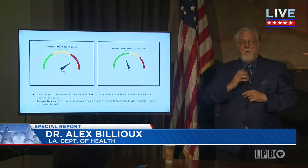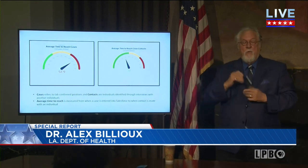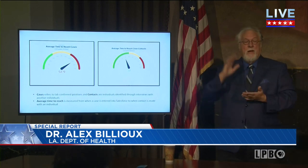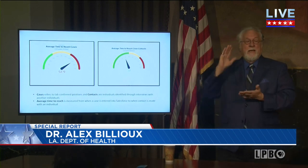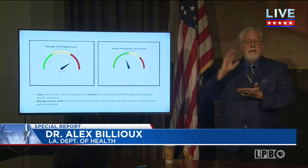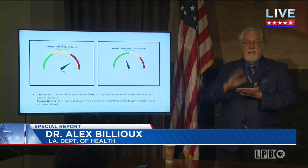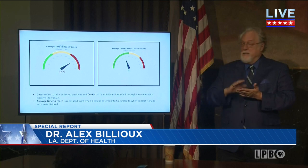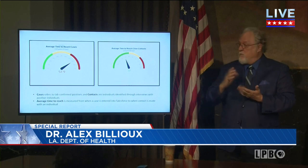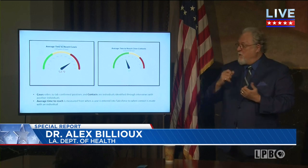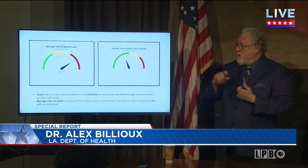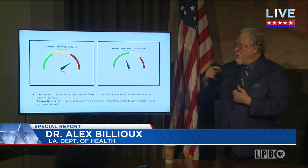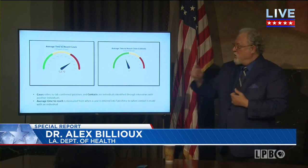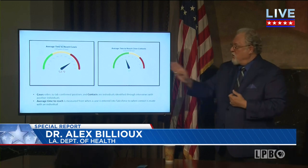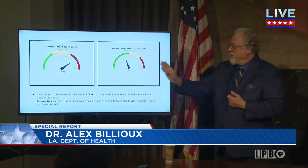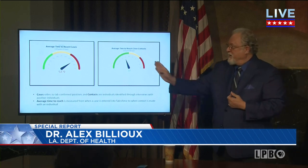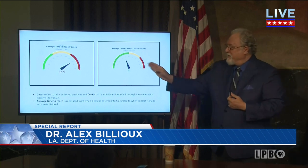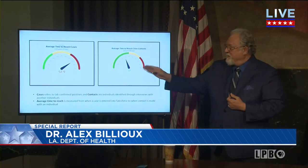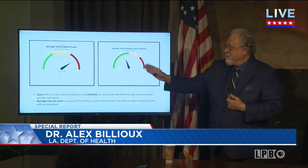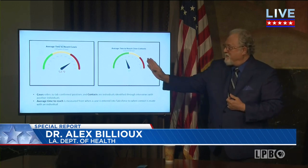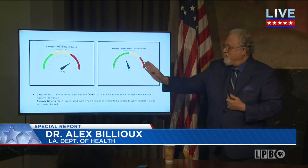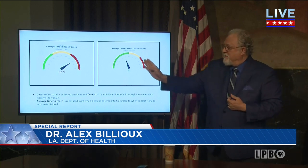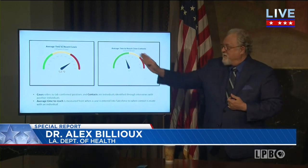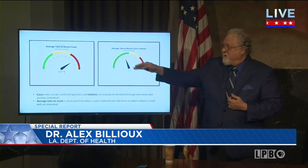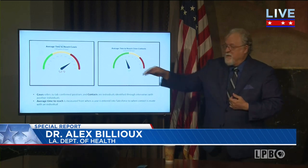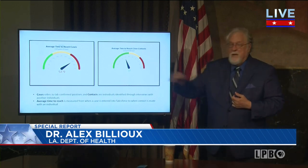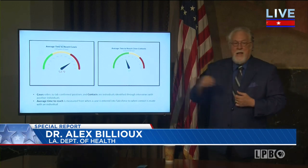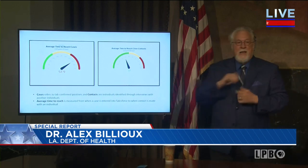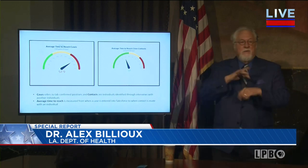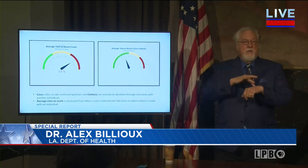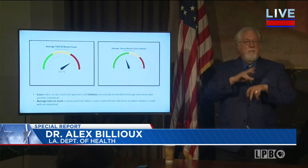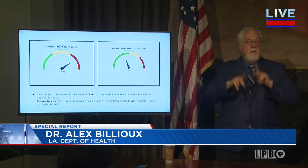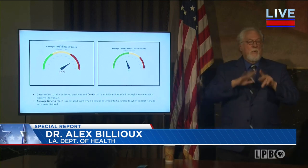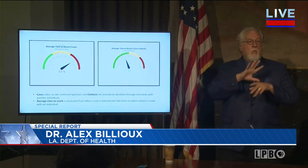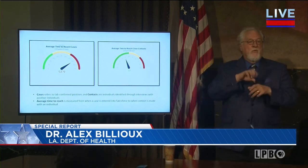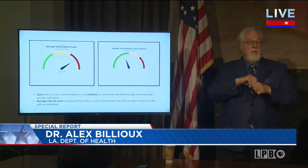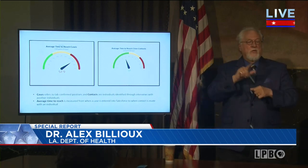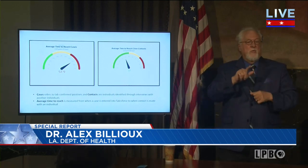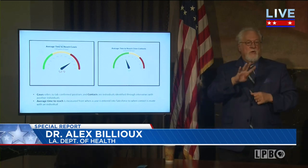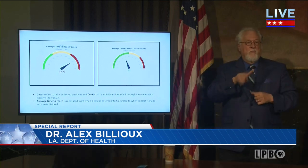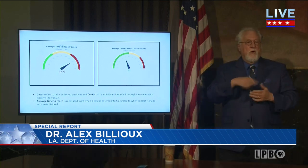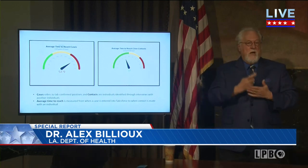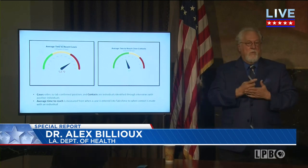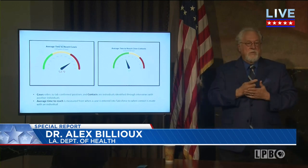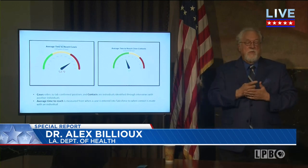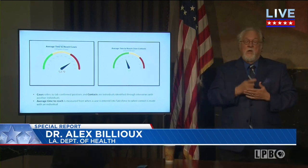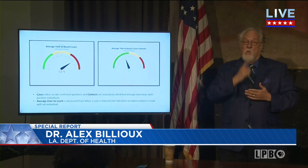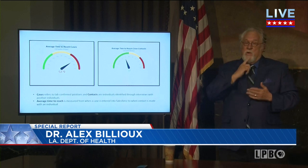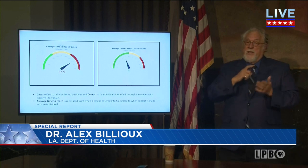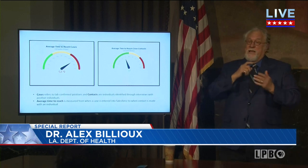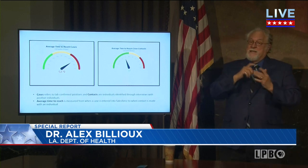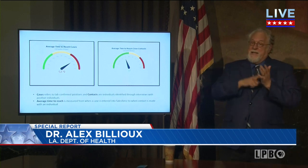WE'RE CALLING. FIRST CALL IS NOT ANSWERED. MAYBE PEOPLE HAVE TO CALL US BACK.